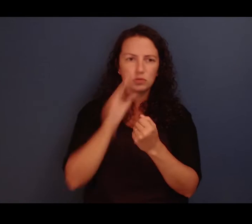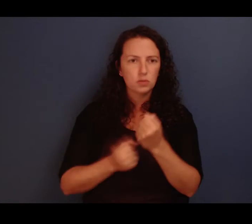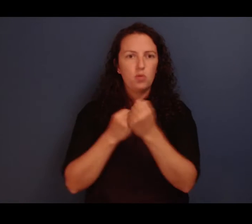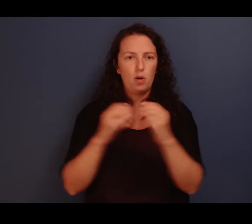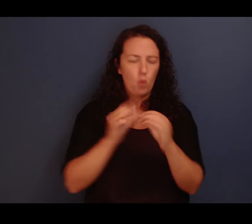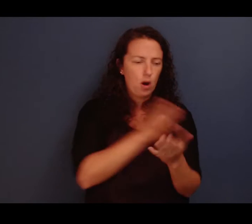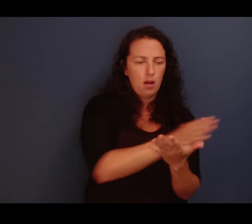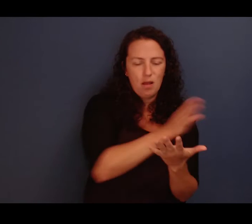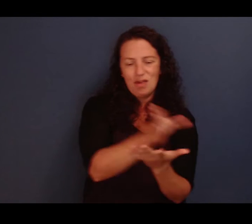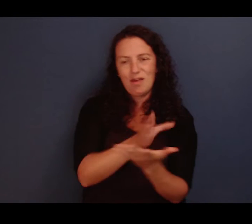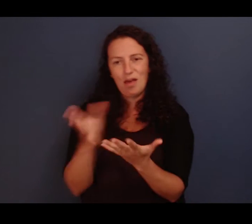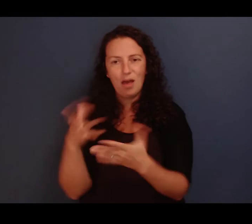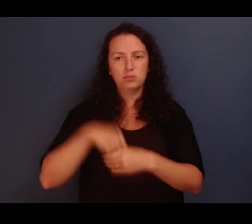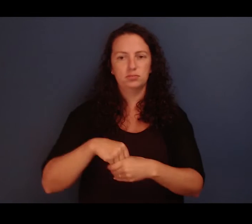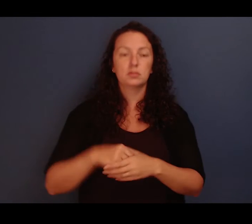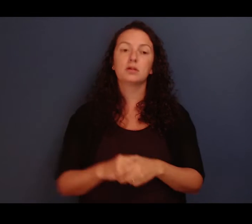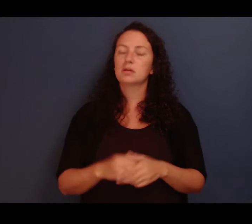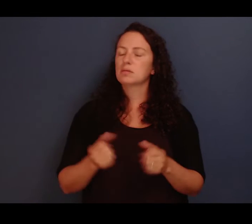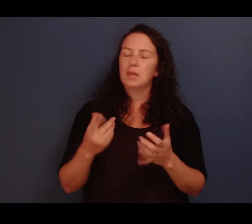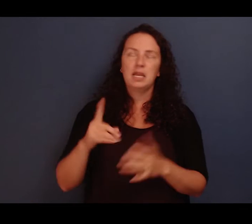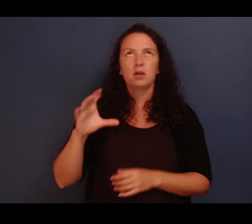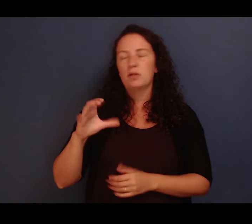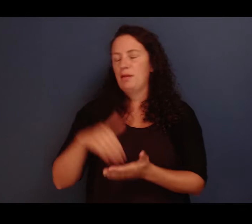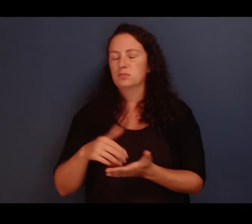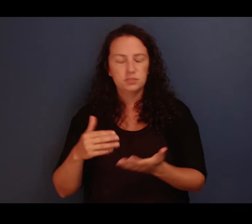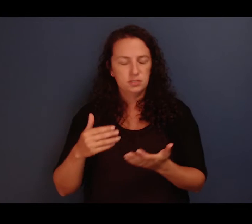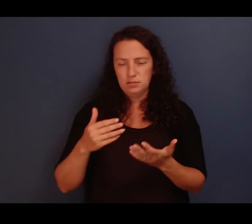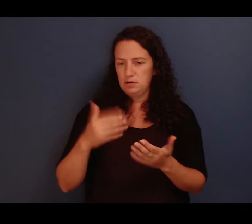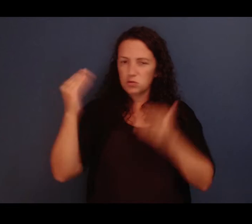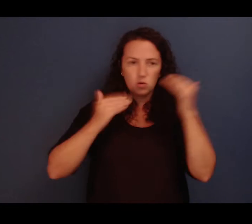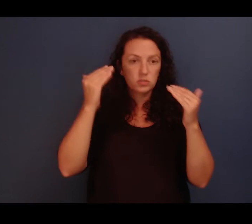Hundreds of thousands of adults, especially in Oregon, who do not have a post-secondary